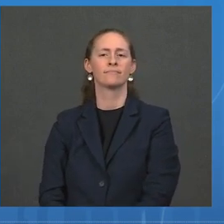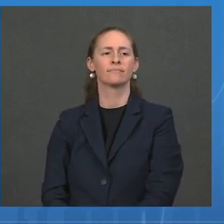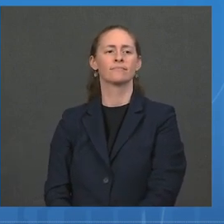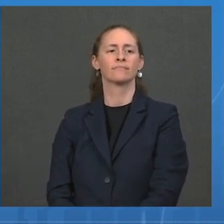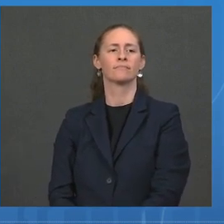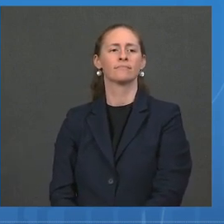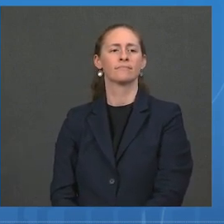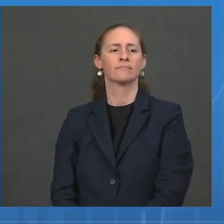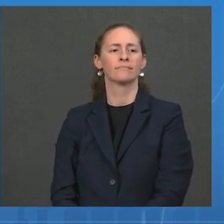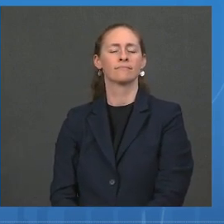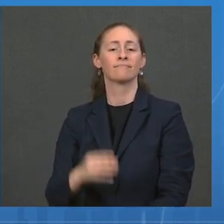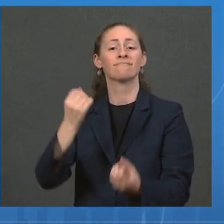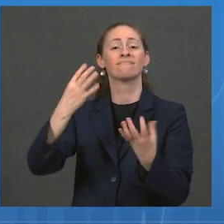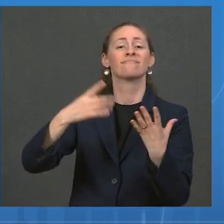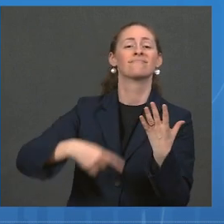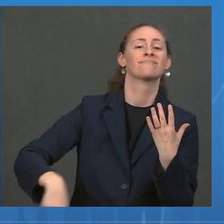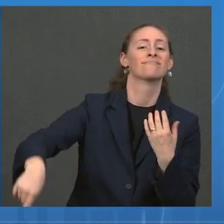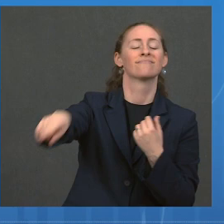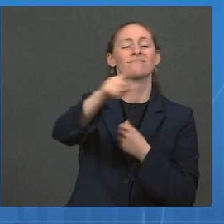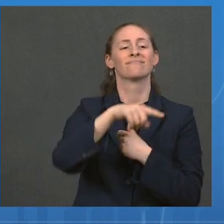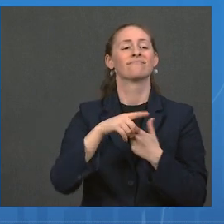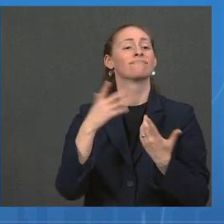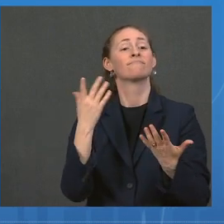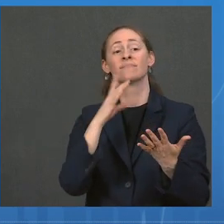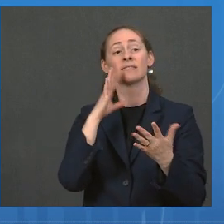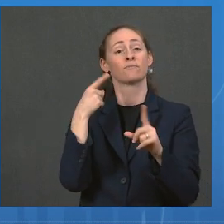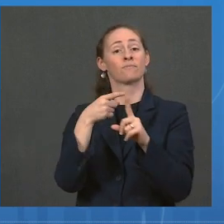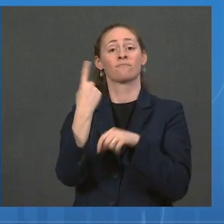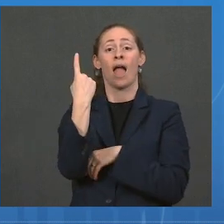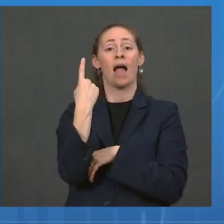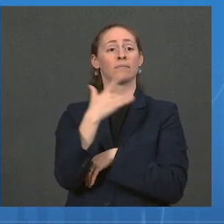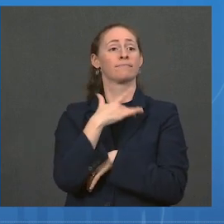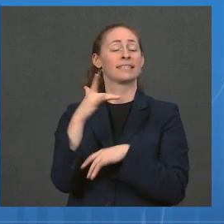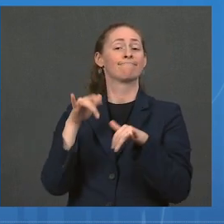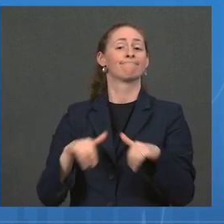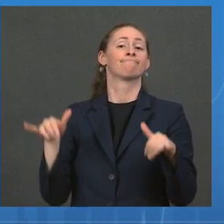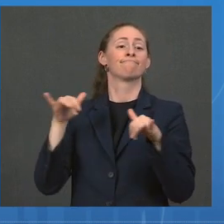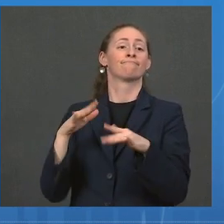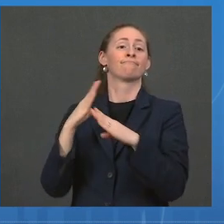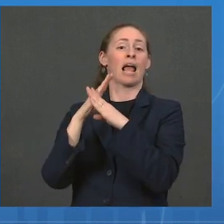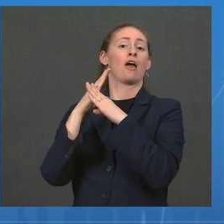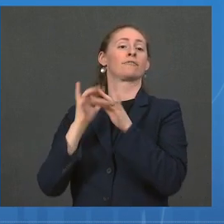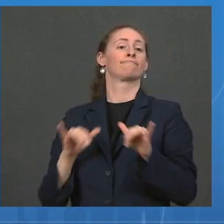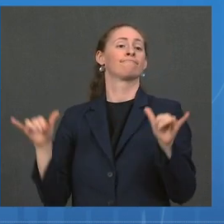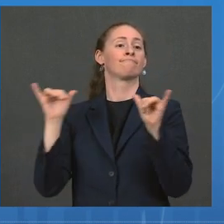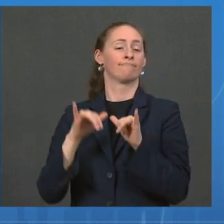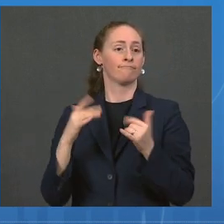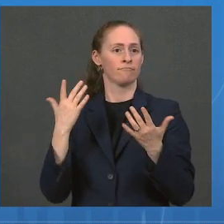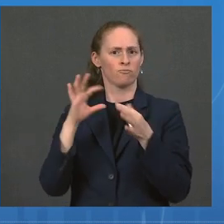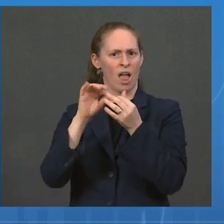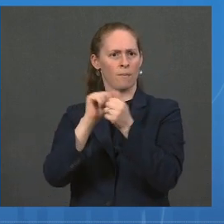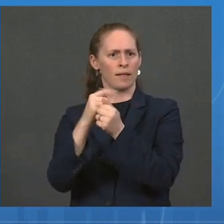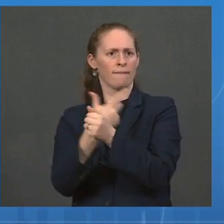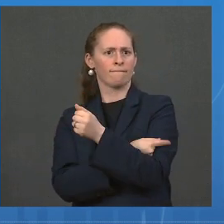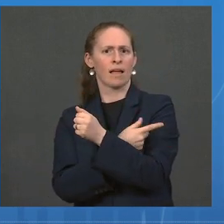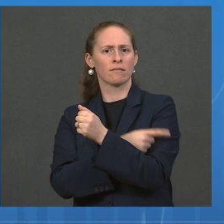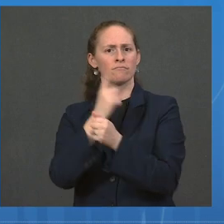which is that we know one of the barriers and challenges we will face to getting vaccines to children is a similar barrier we faced with adults,